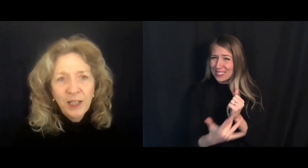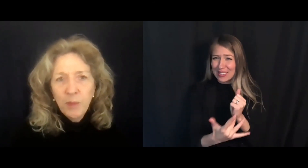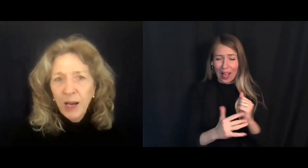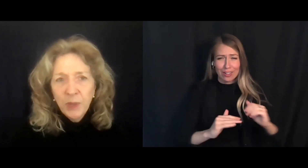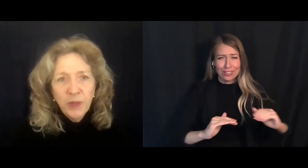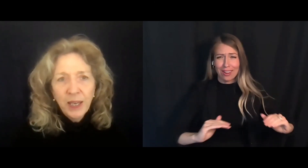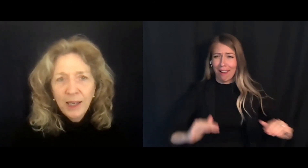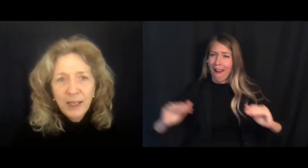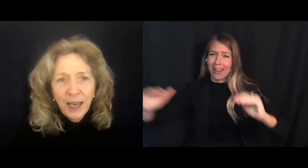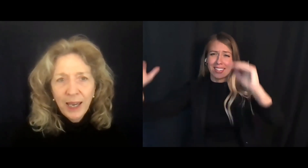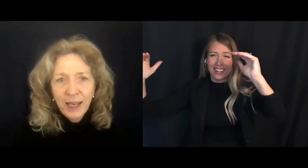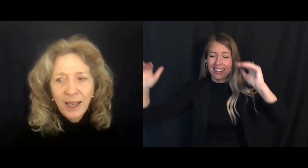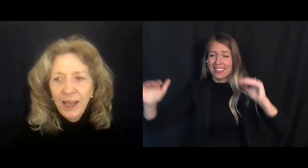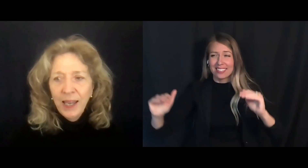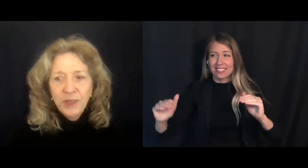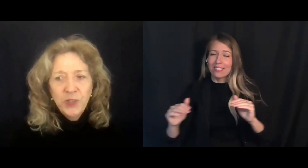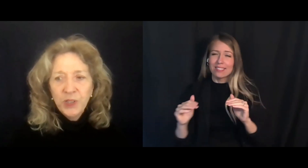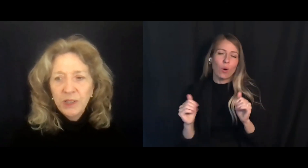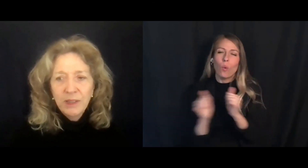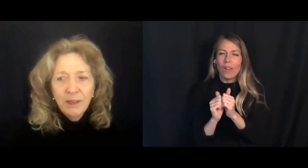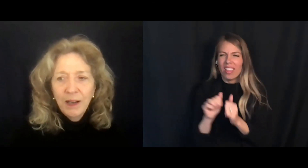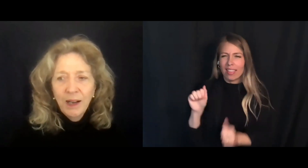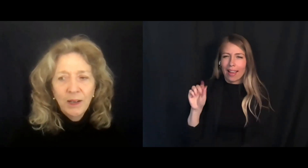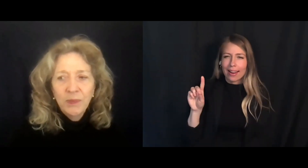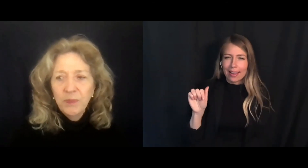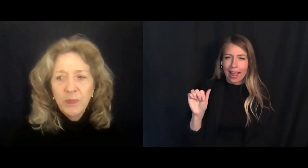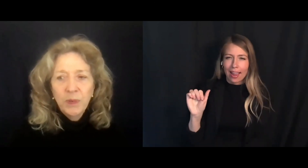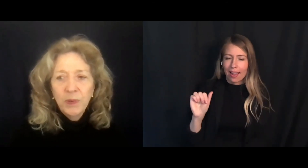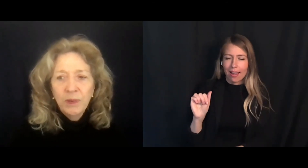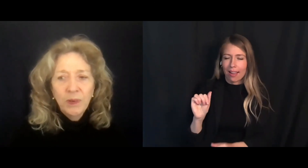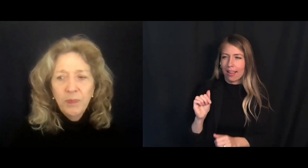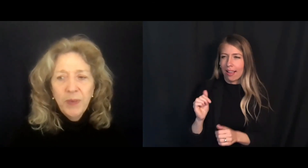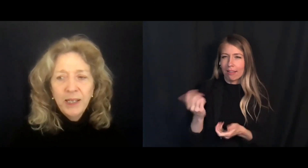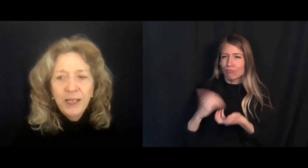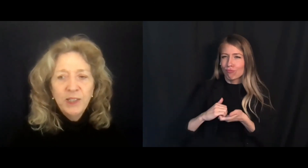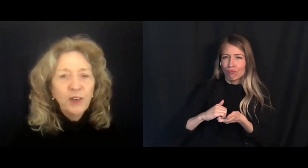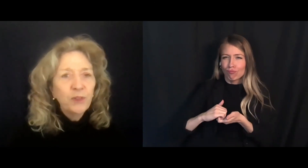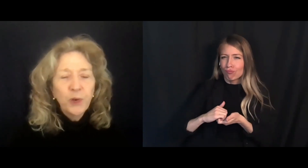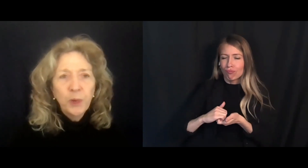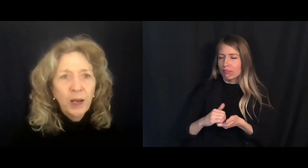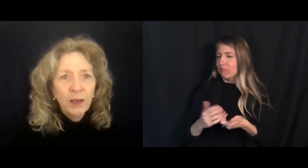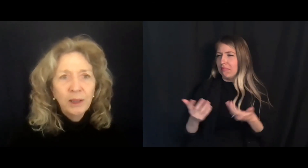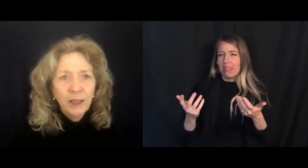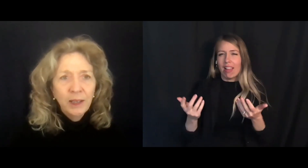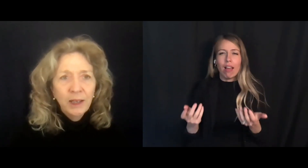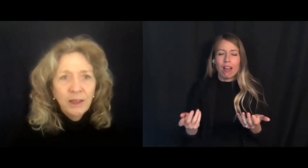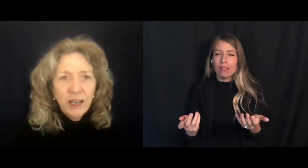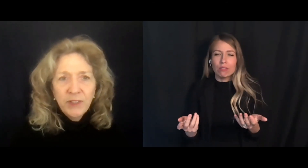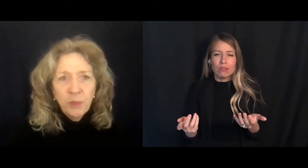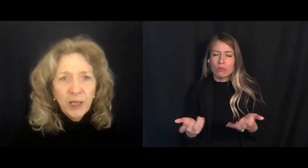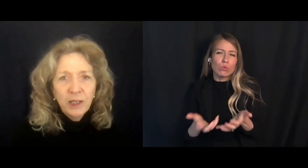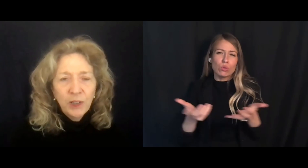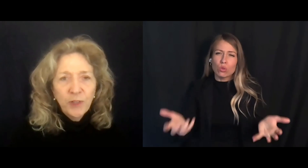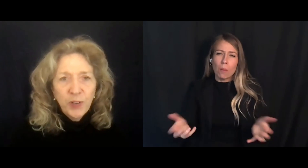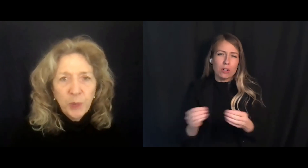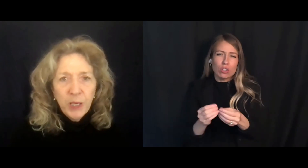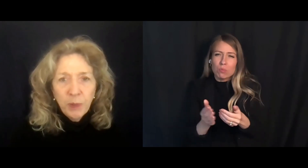combined with the ADA, has just made it easier for deaf, deafblind, and hard of hearing people